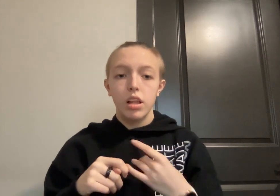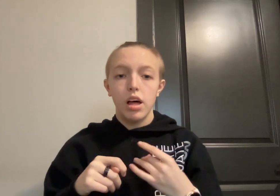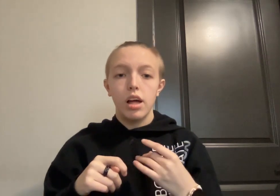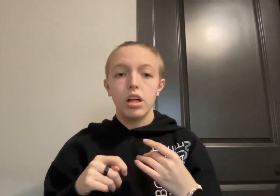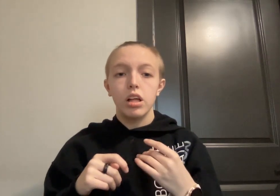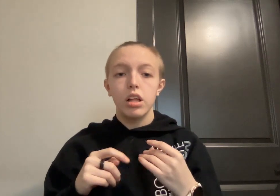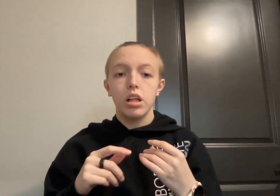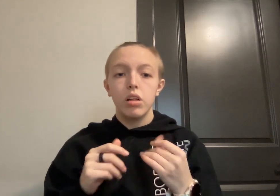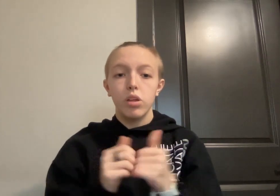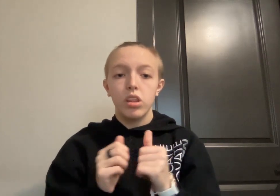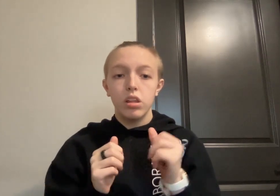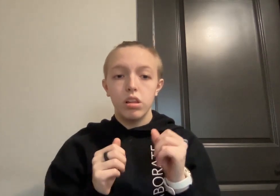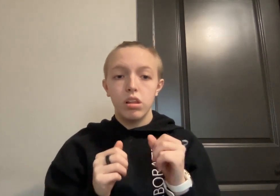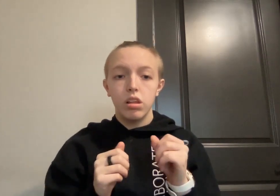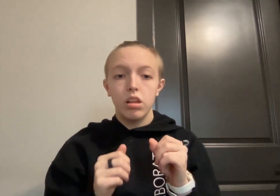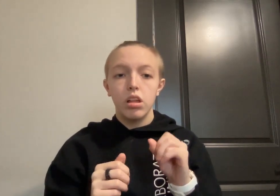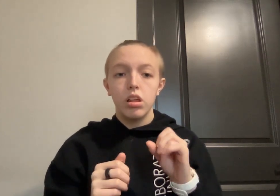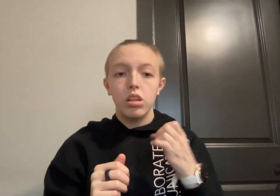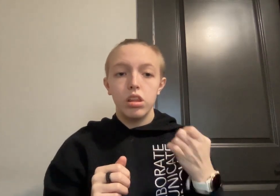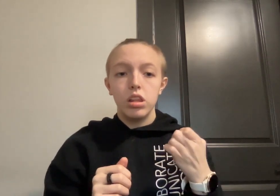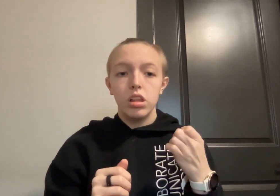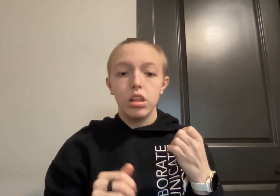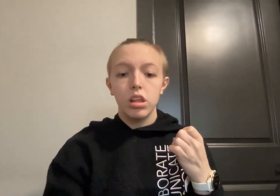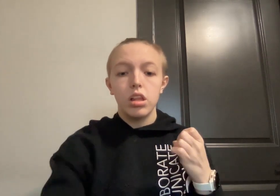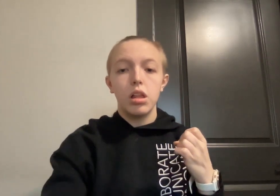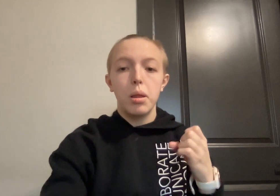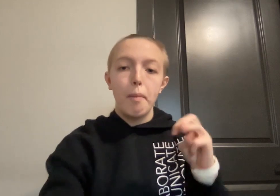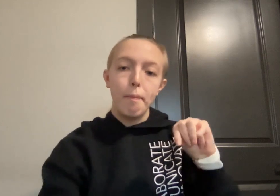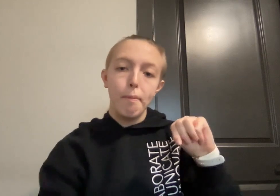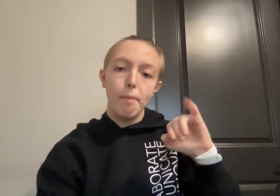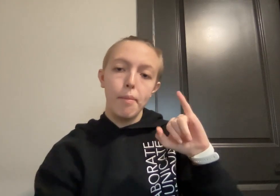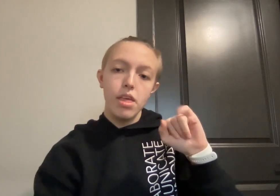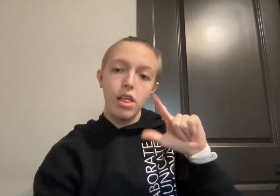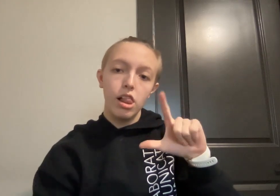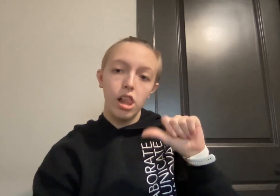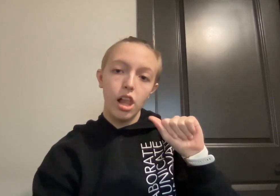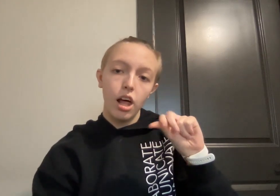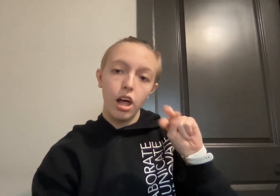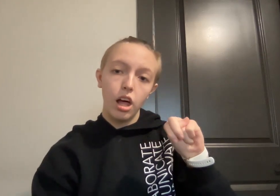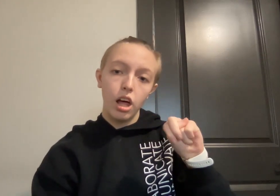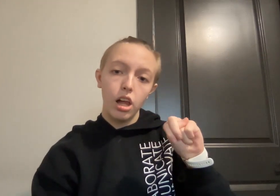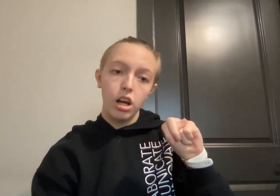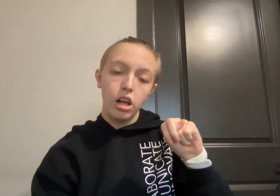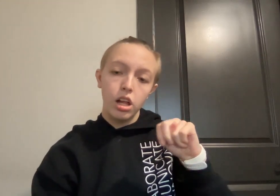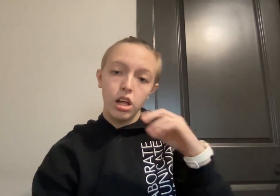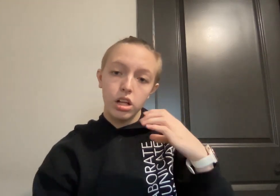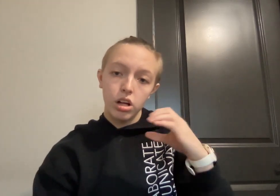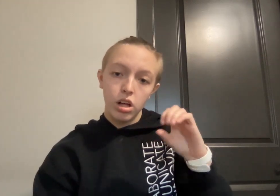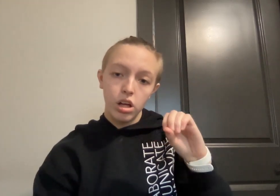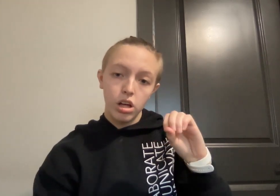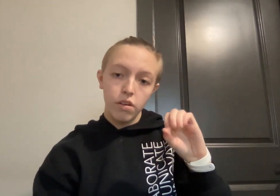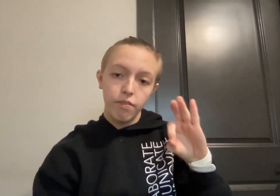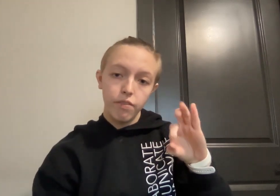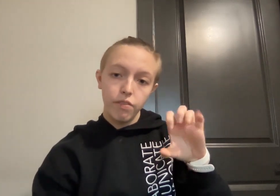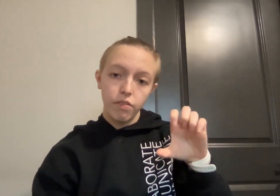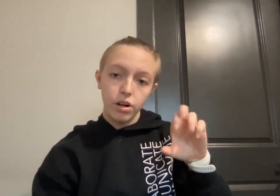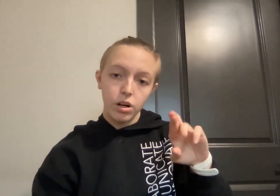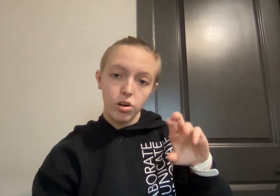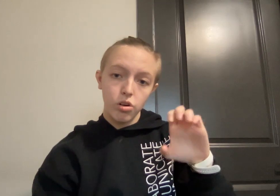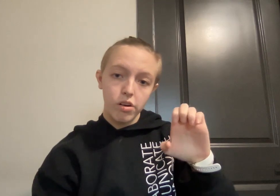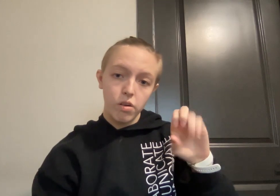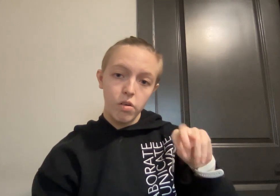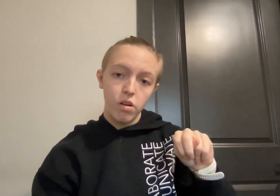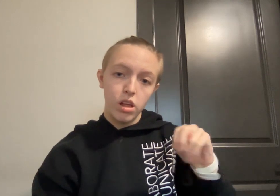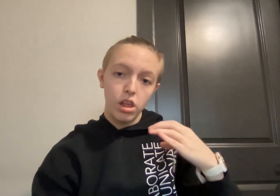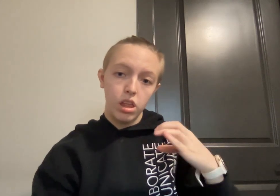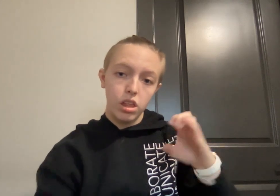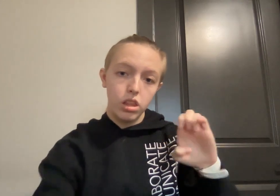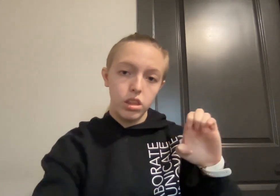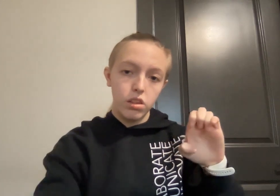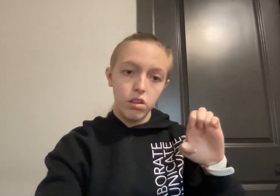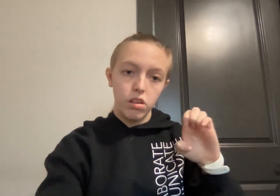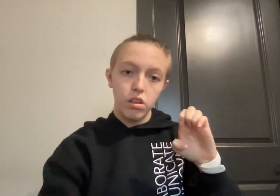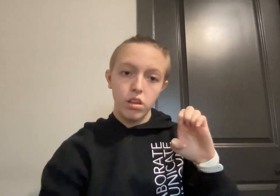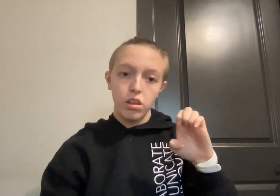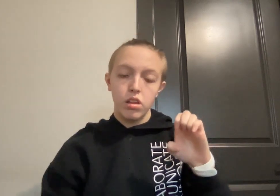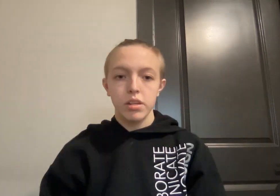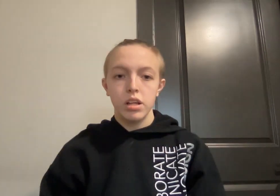like with the Milan Conference.